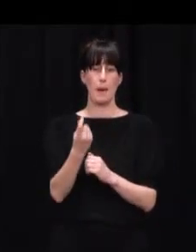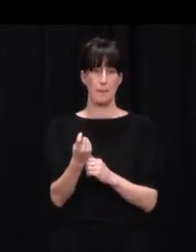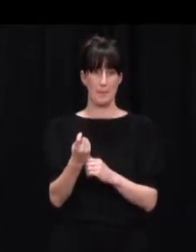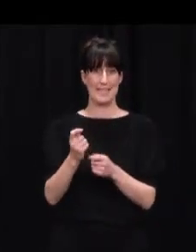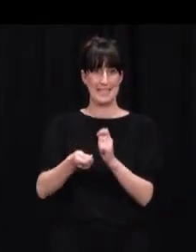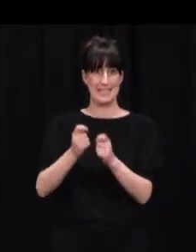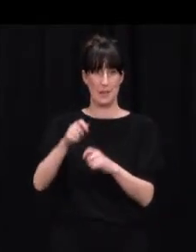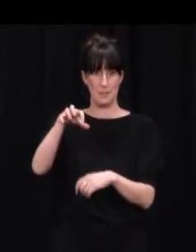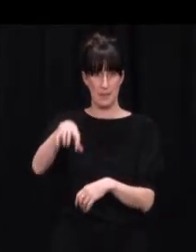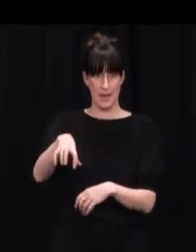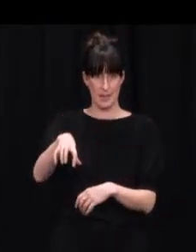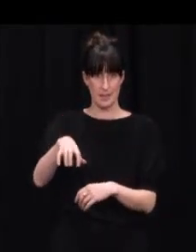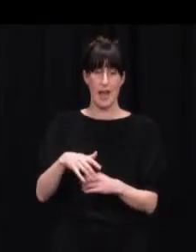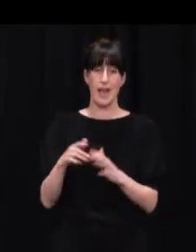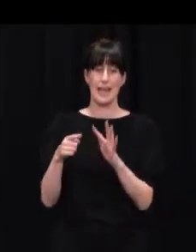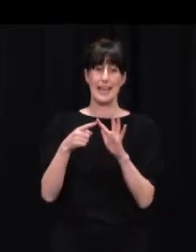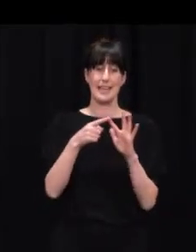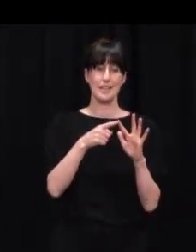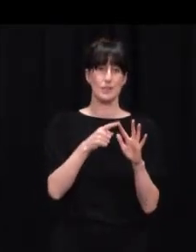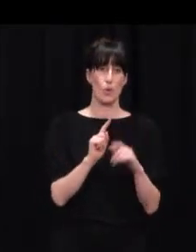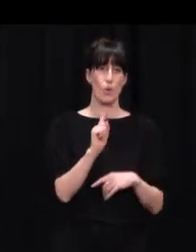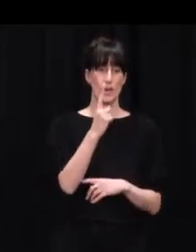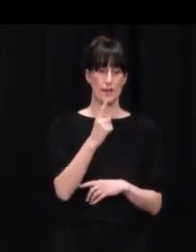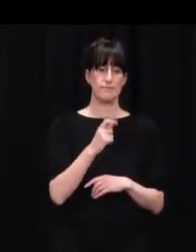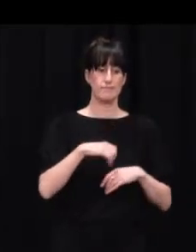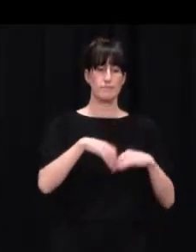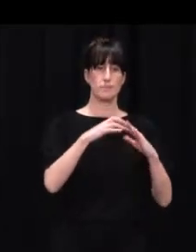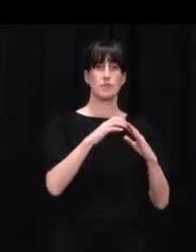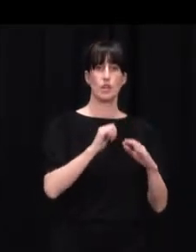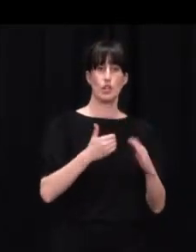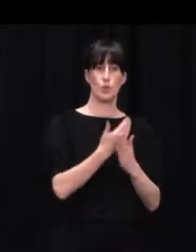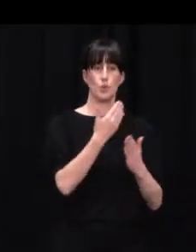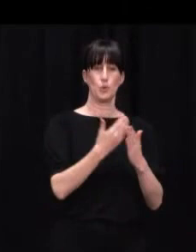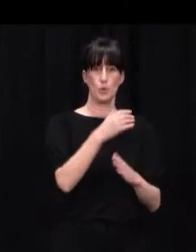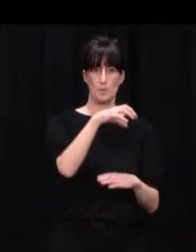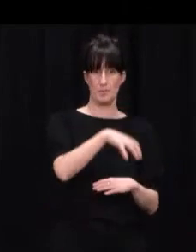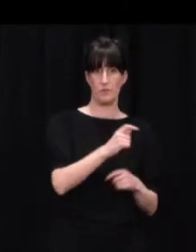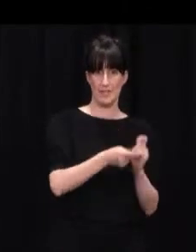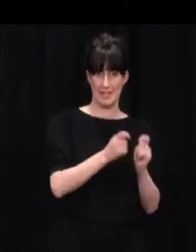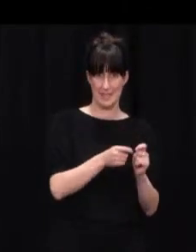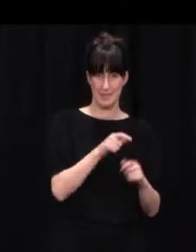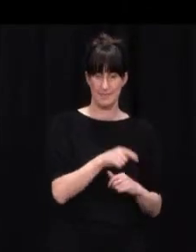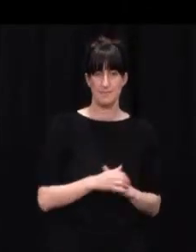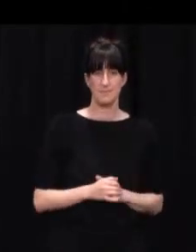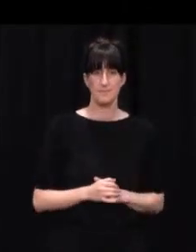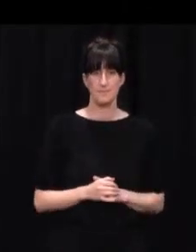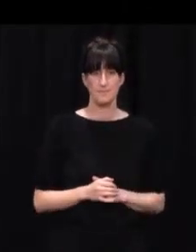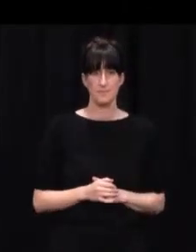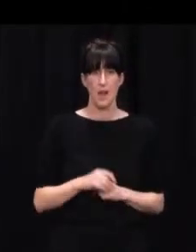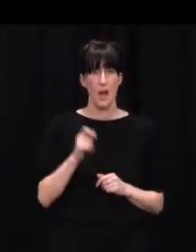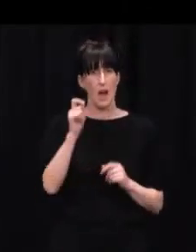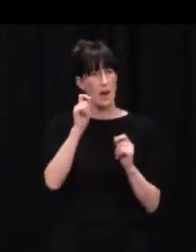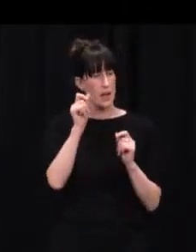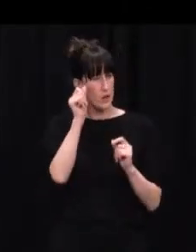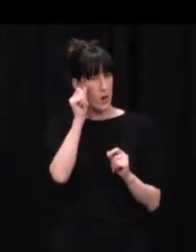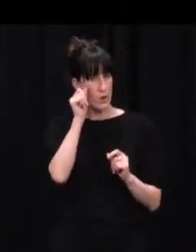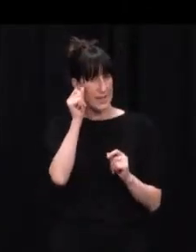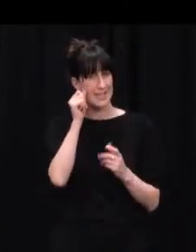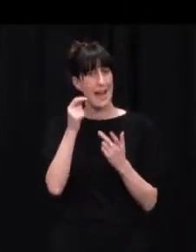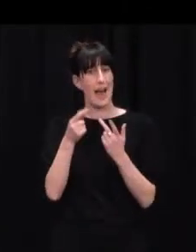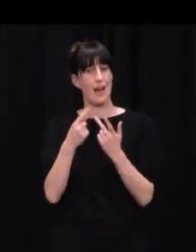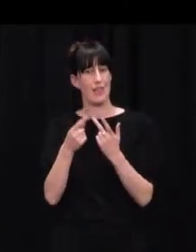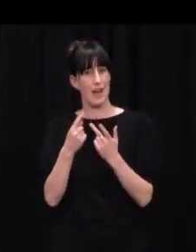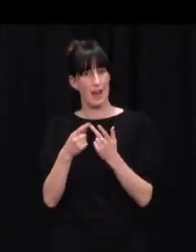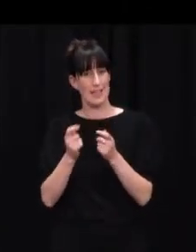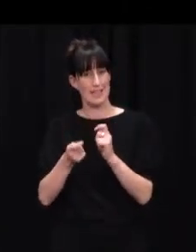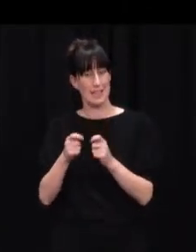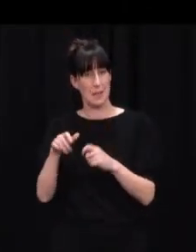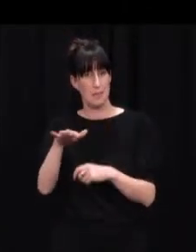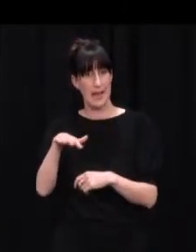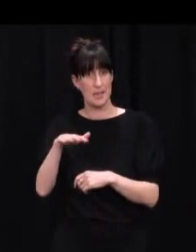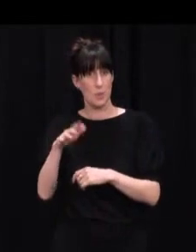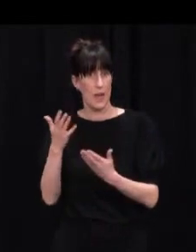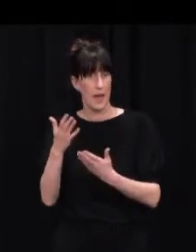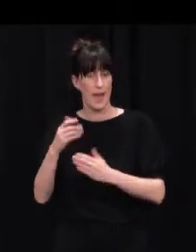with extended hours through to